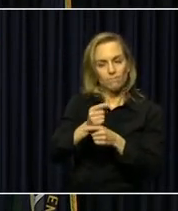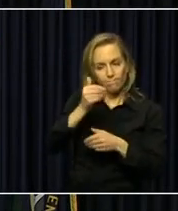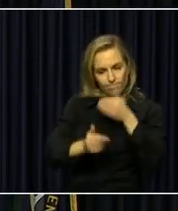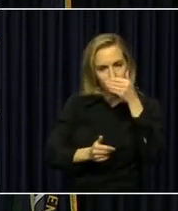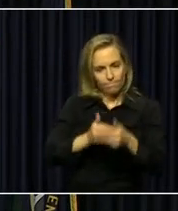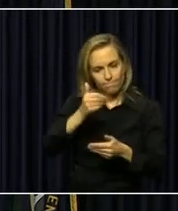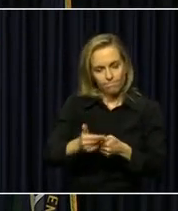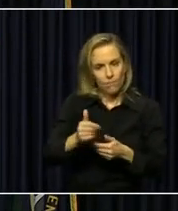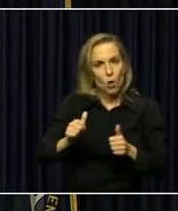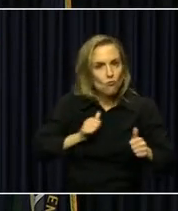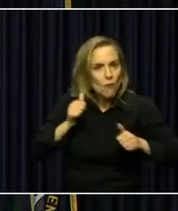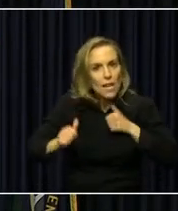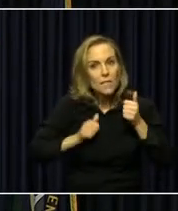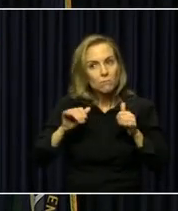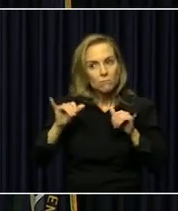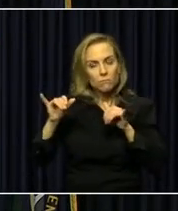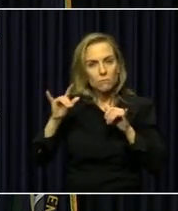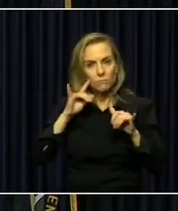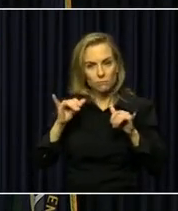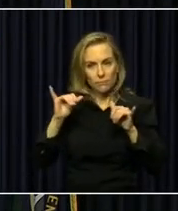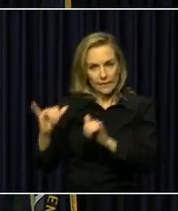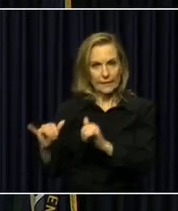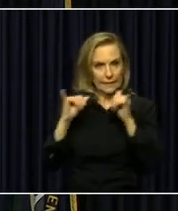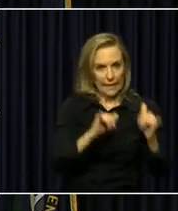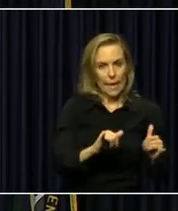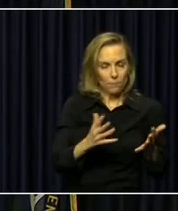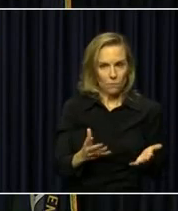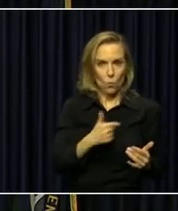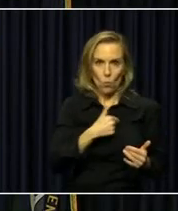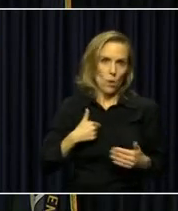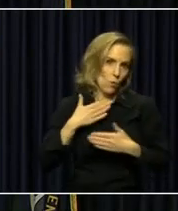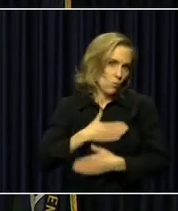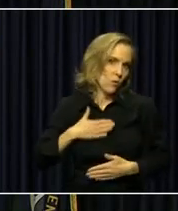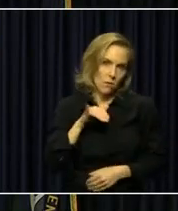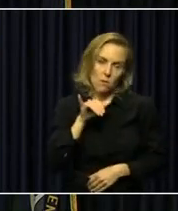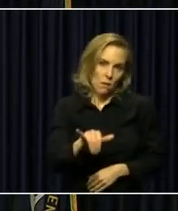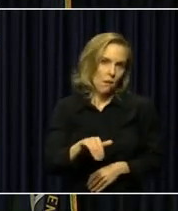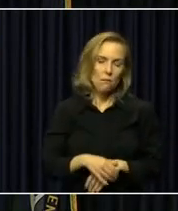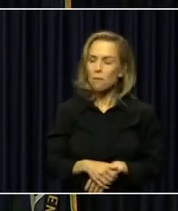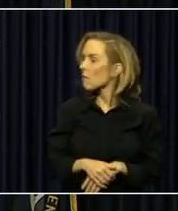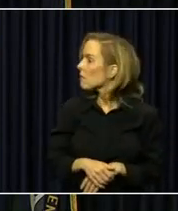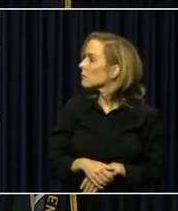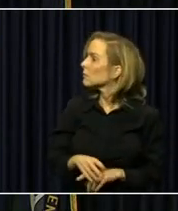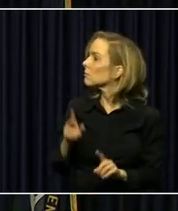DRIVE-THROUGH TESTING TO DATE. THAT DRIVE-THROUGH TESTING IS A